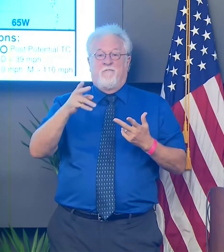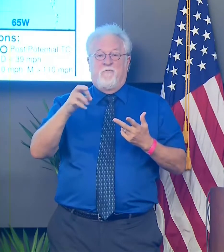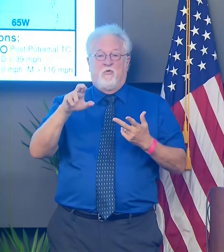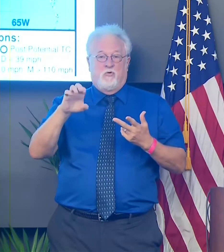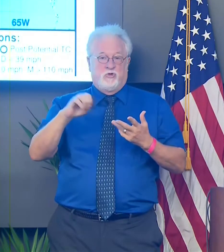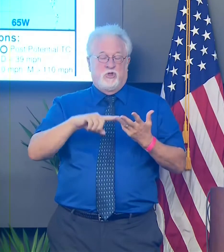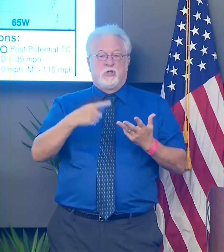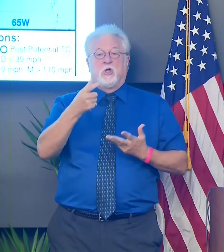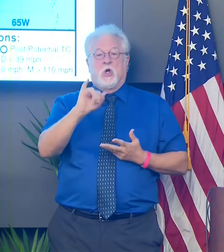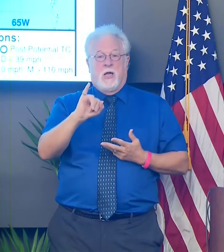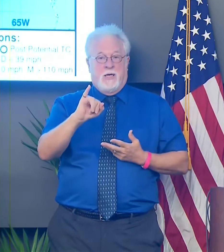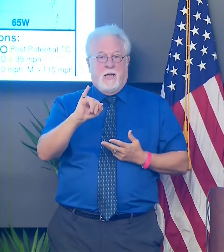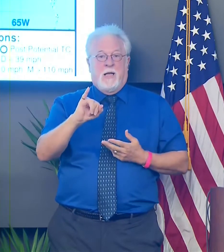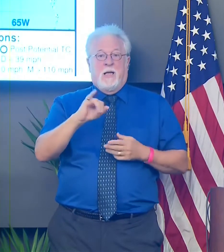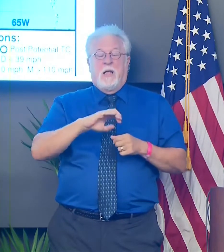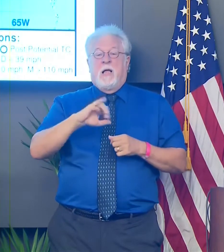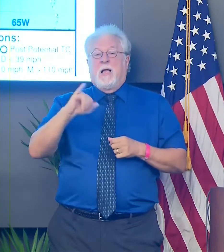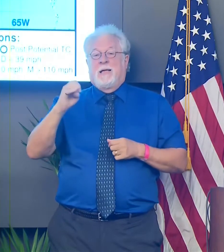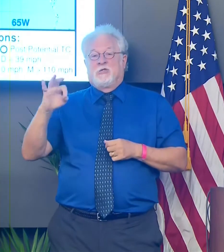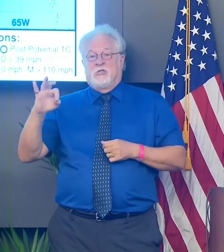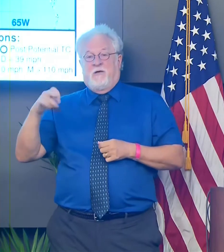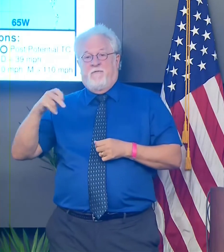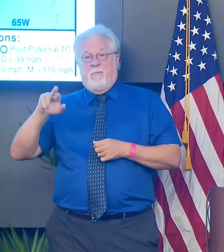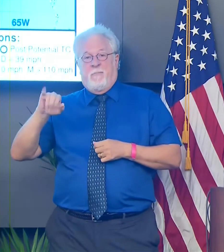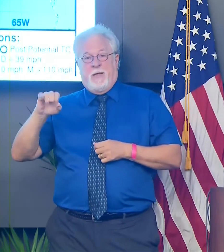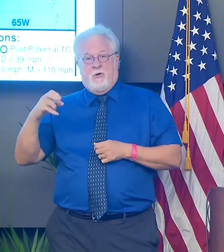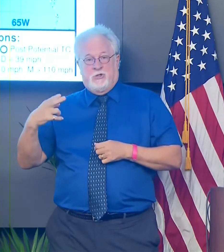EVACUATIONS ARE IN PLACE FOR